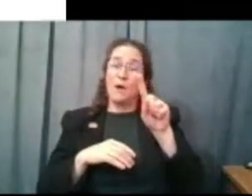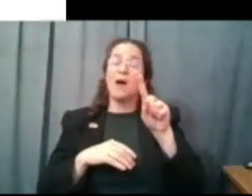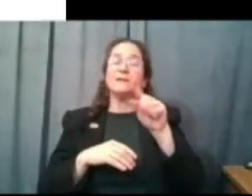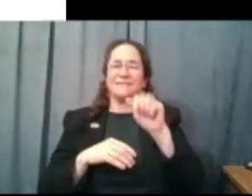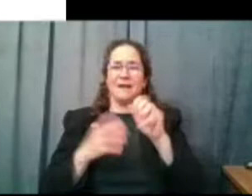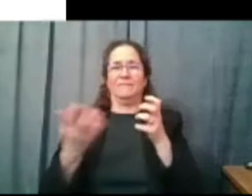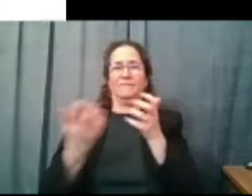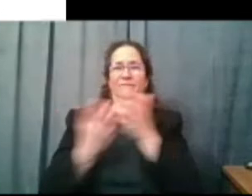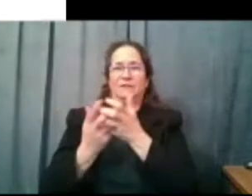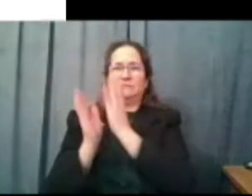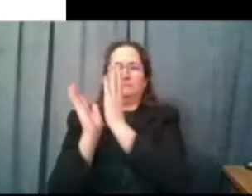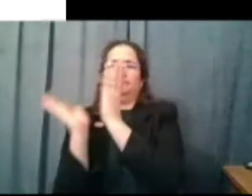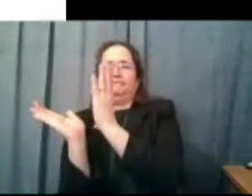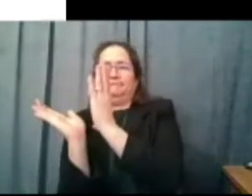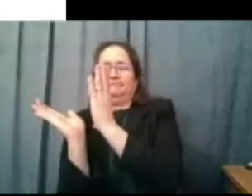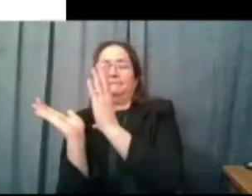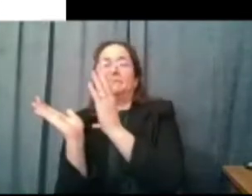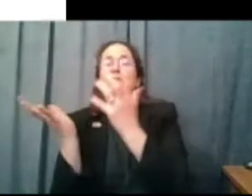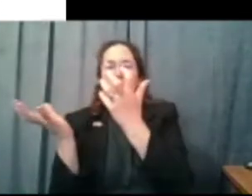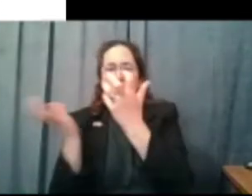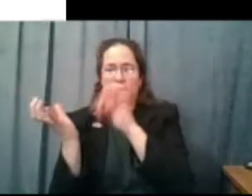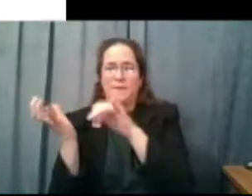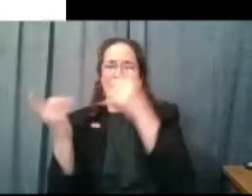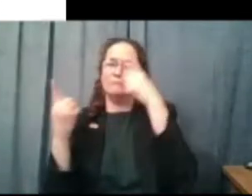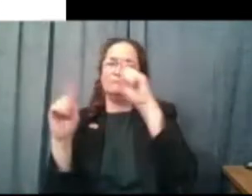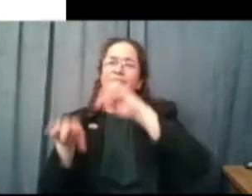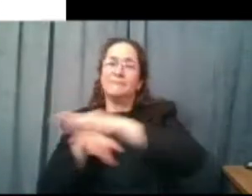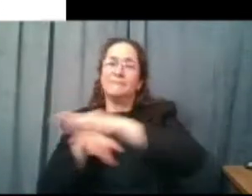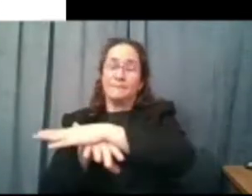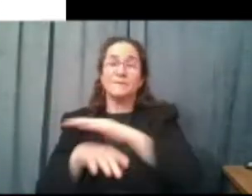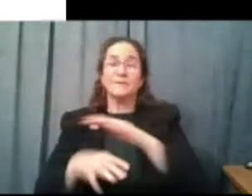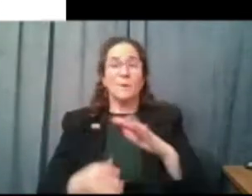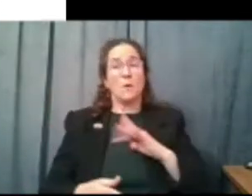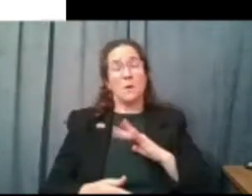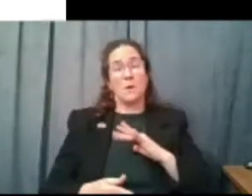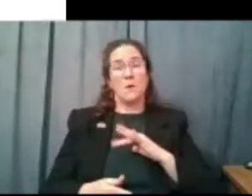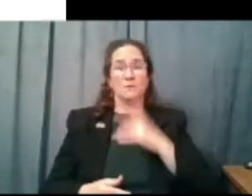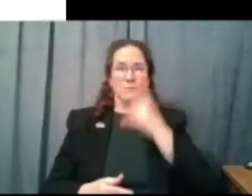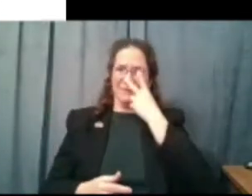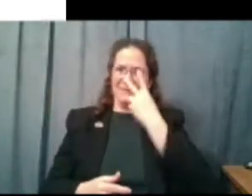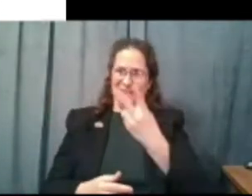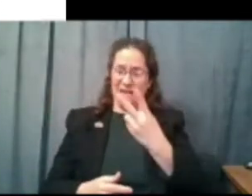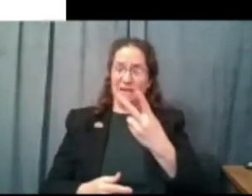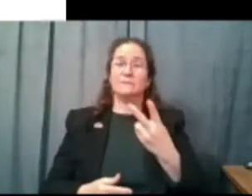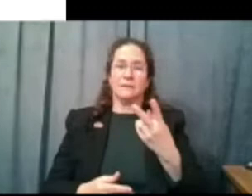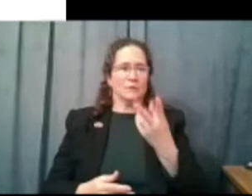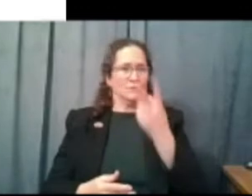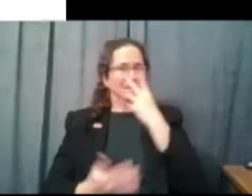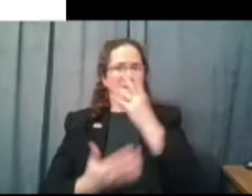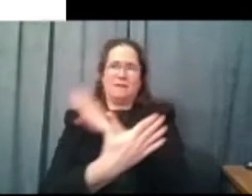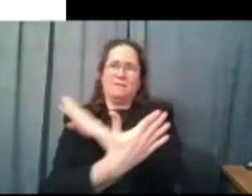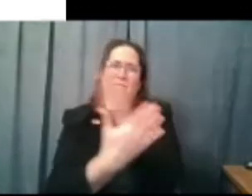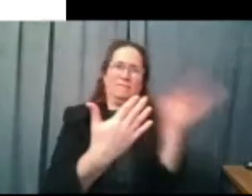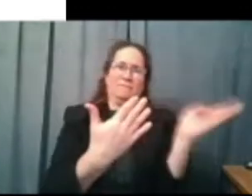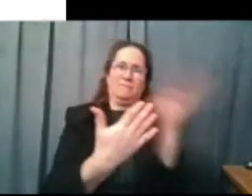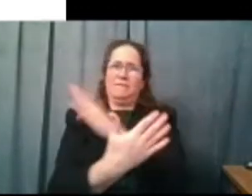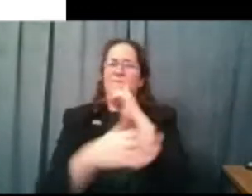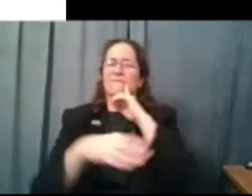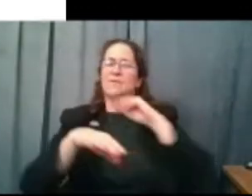and a great way to show that barometer of influence. You know if people are thinking about Hattie and they know something about how Hattie's other research